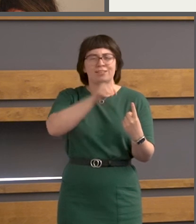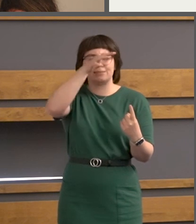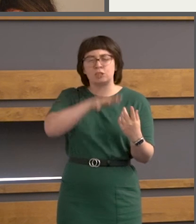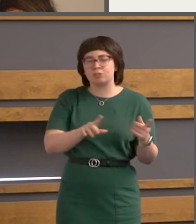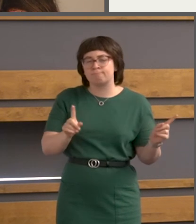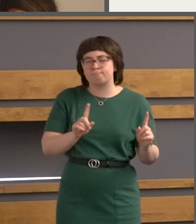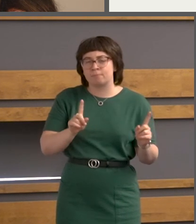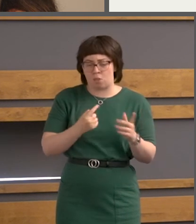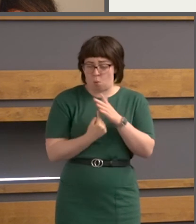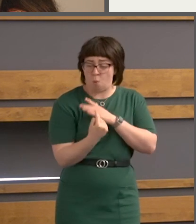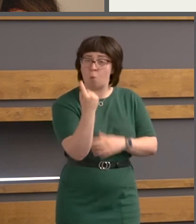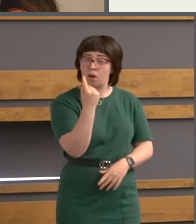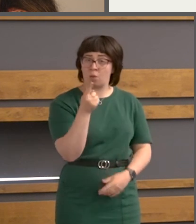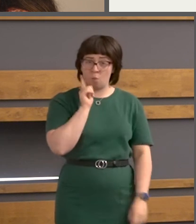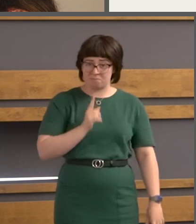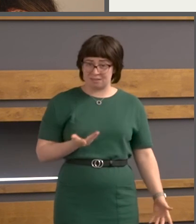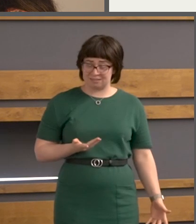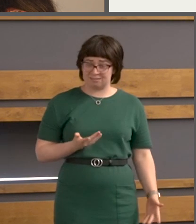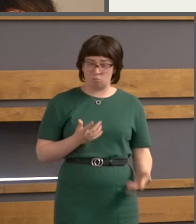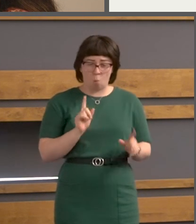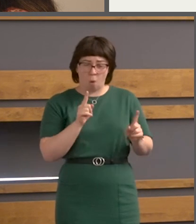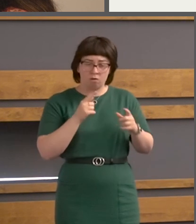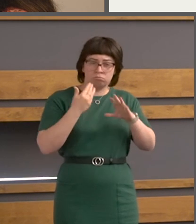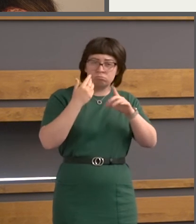to, you know, the kind of comments that might have been made